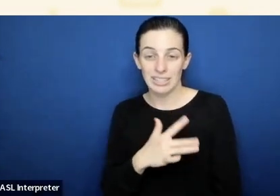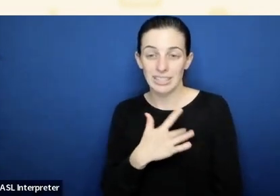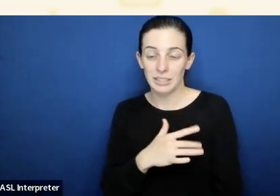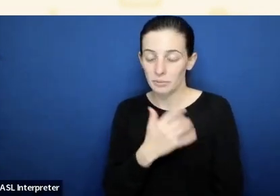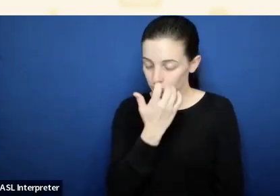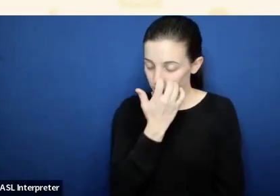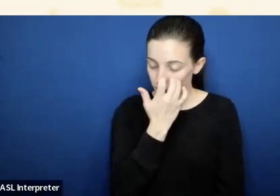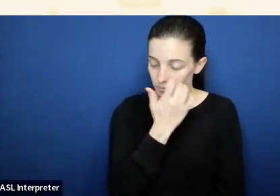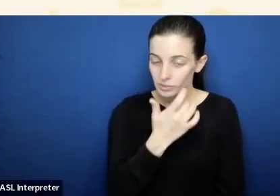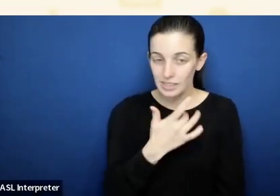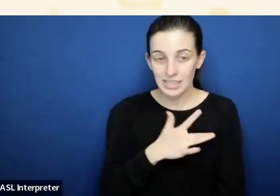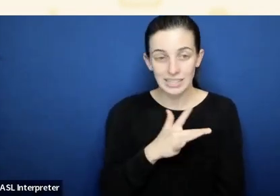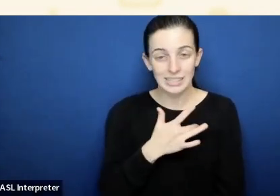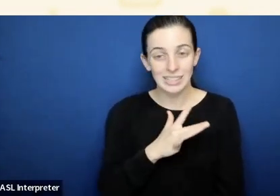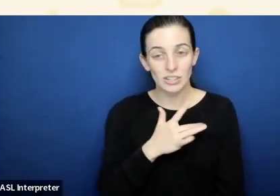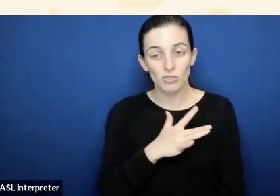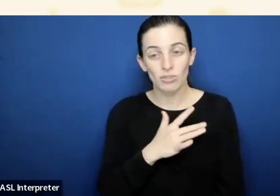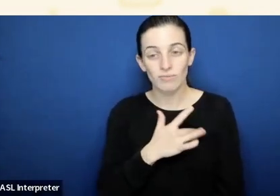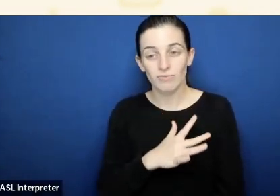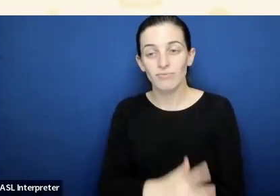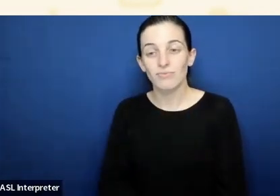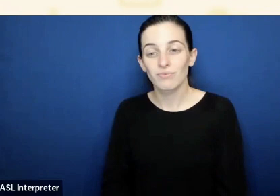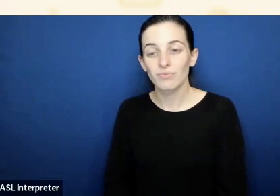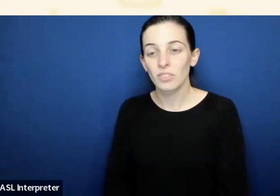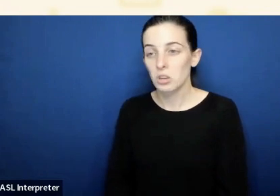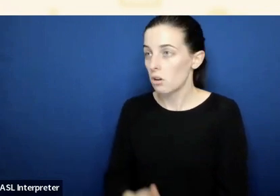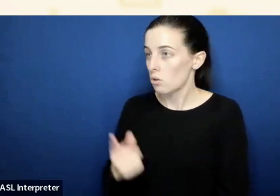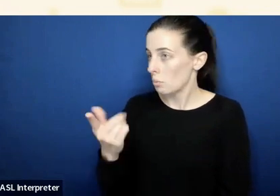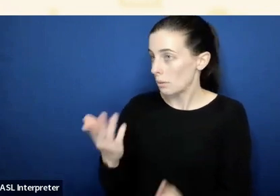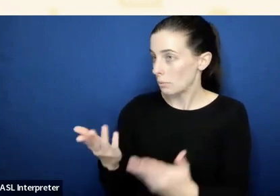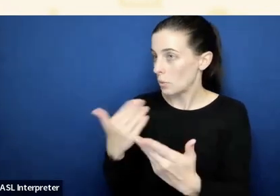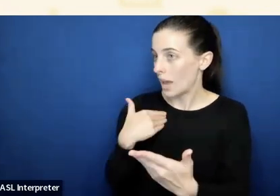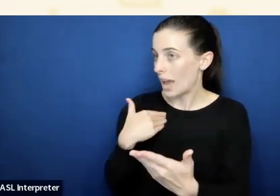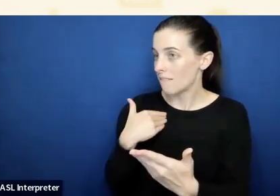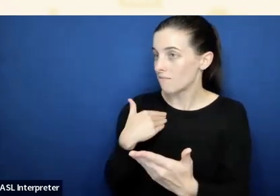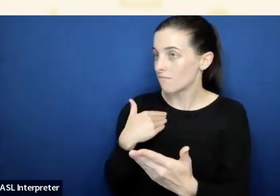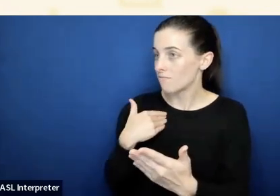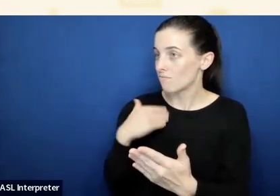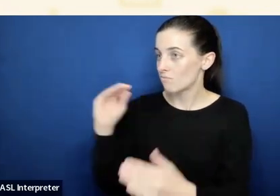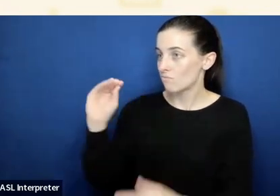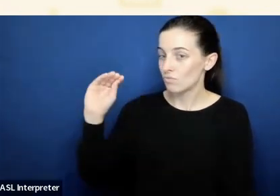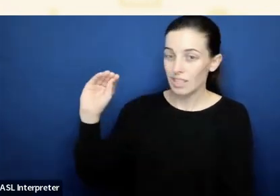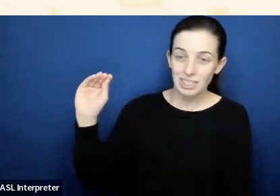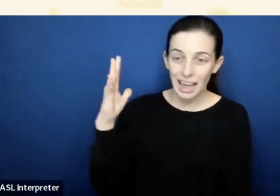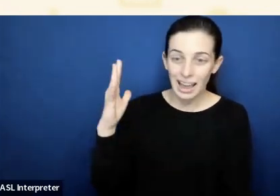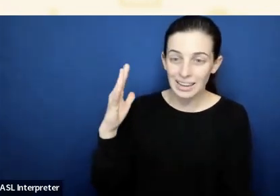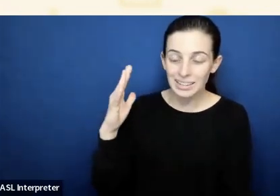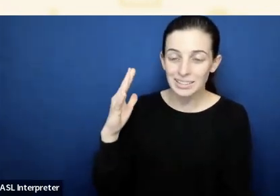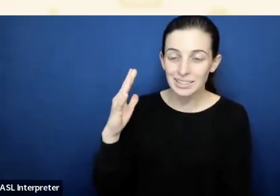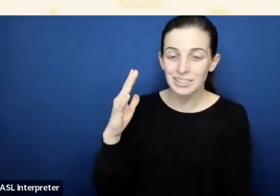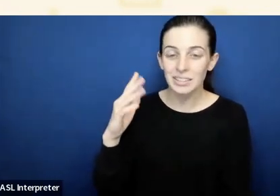Imagine you have a bright light on the ceiling, and it reflects